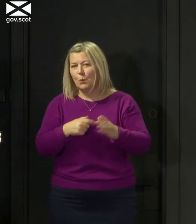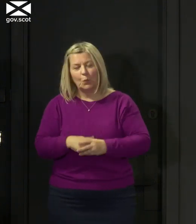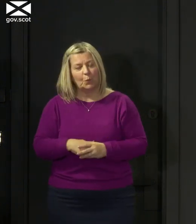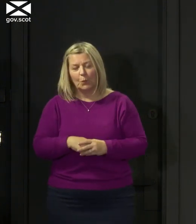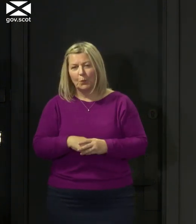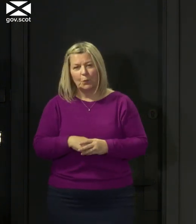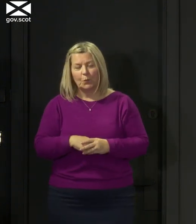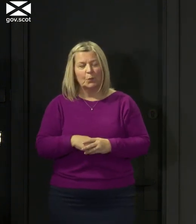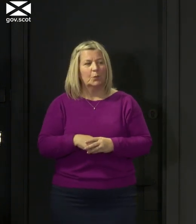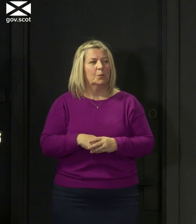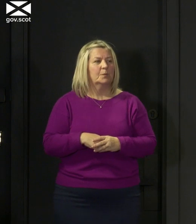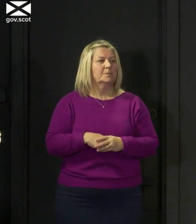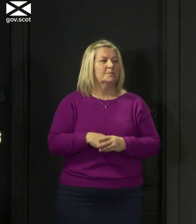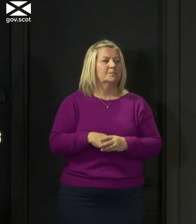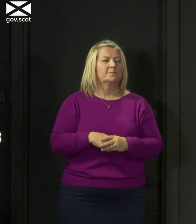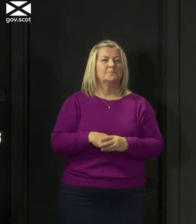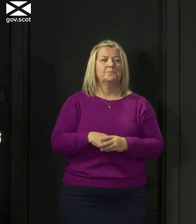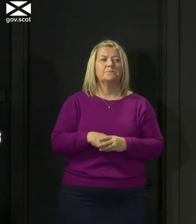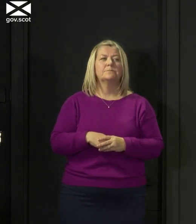Stuart Paterson, the Evening Times.